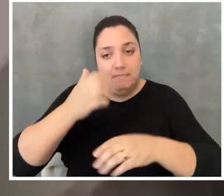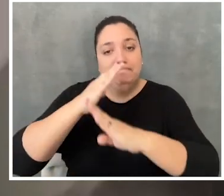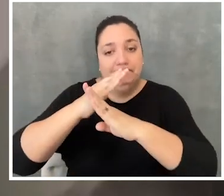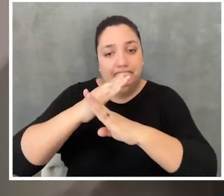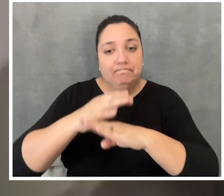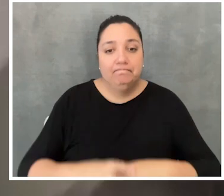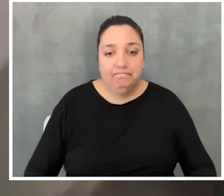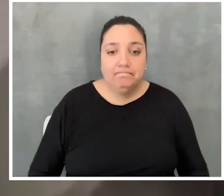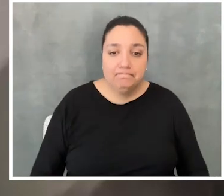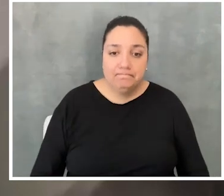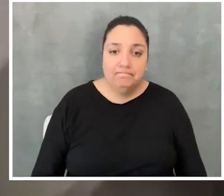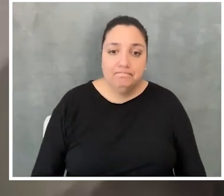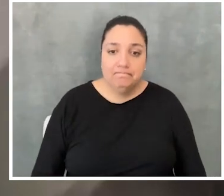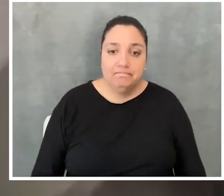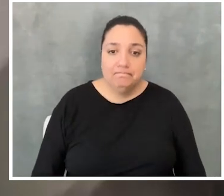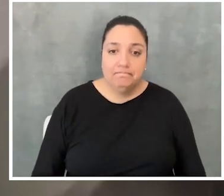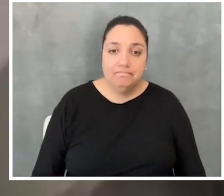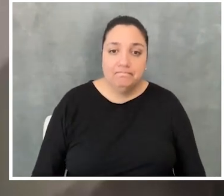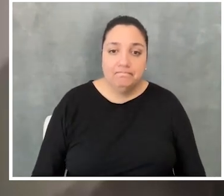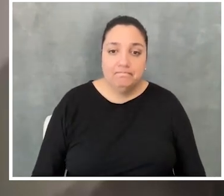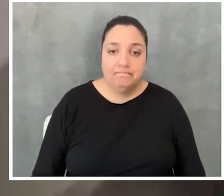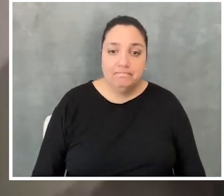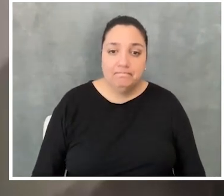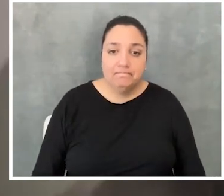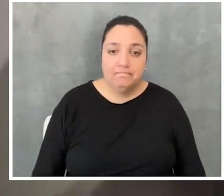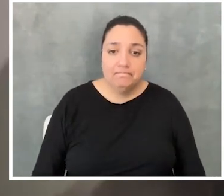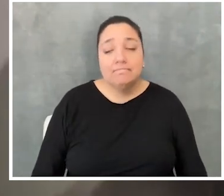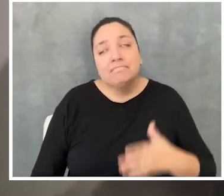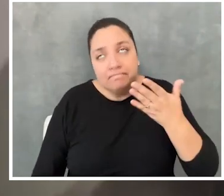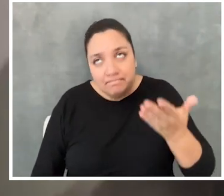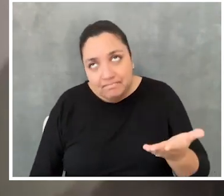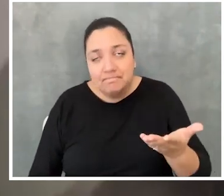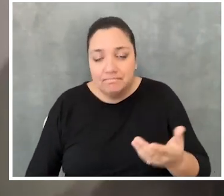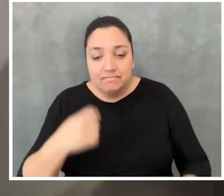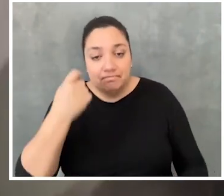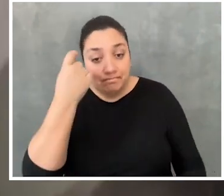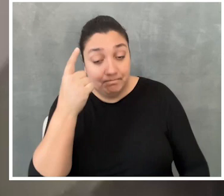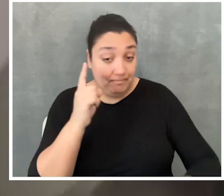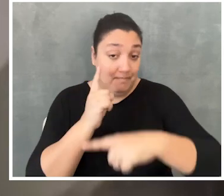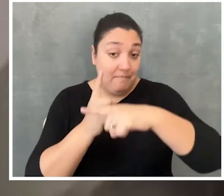And I will say though, on a positive note, I will shift to Section 504